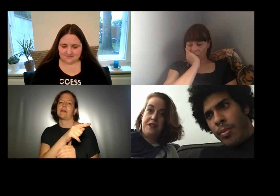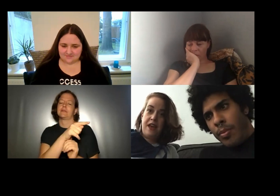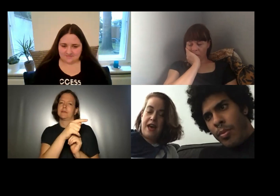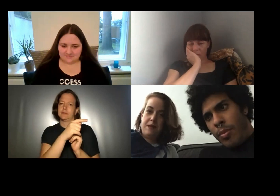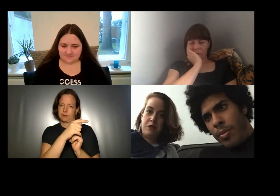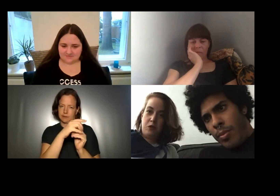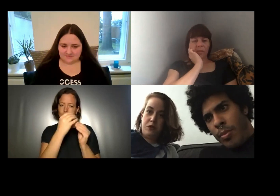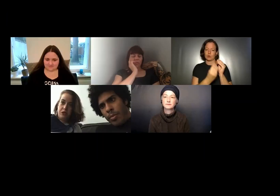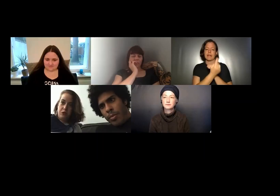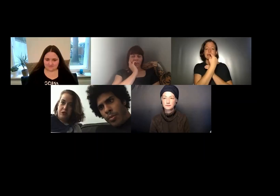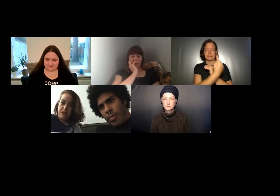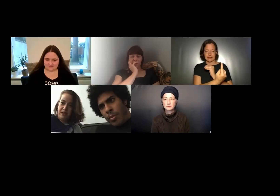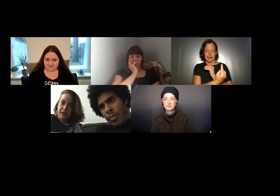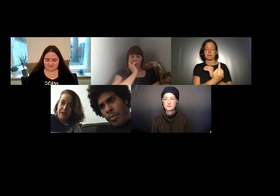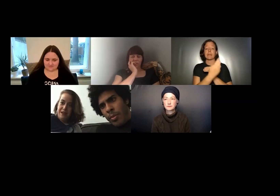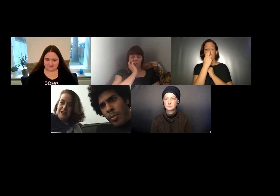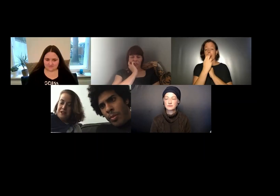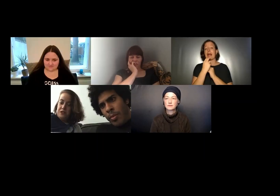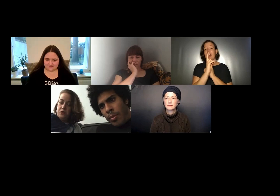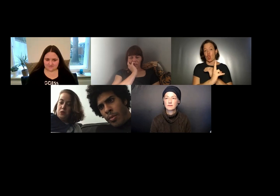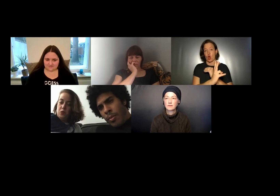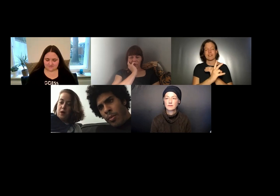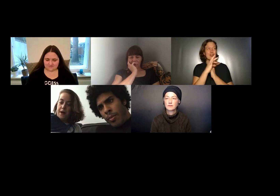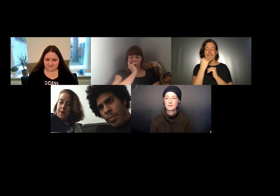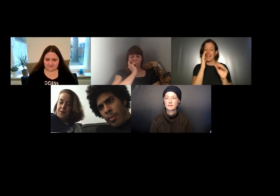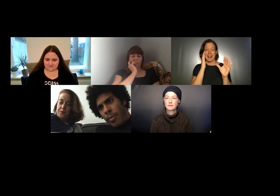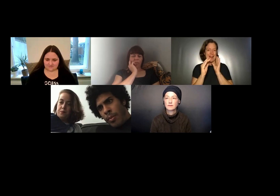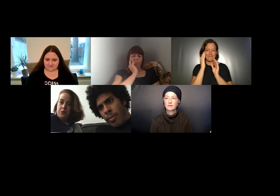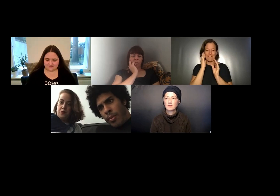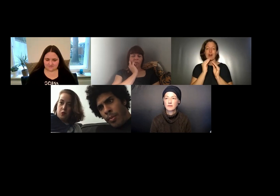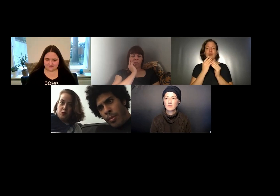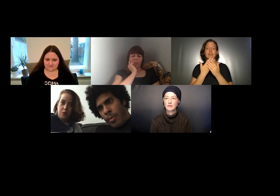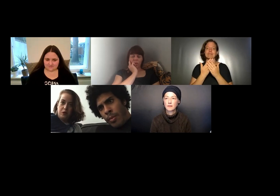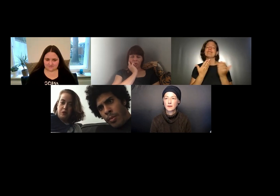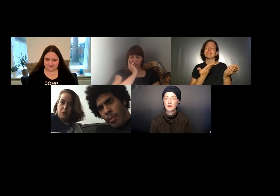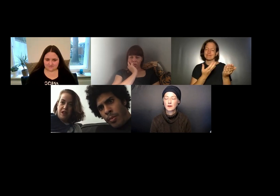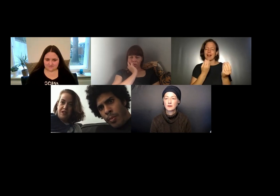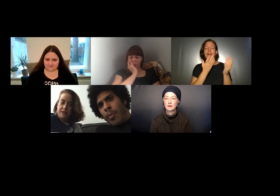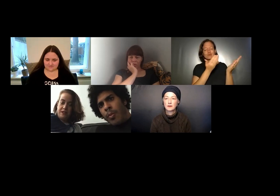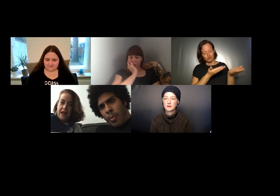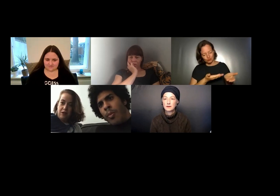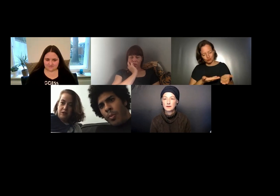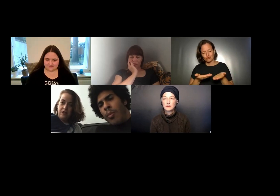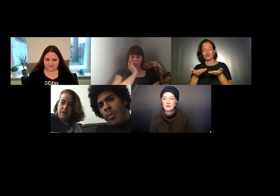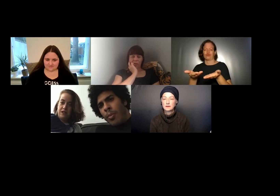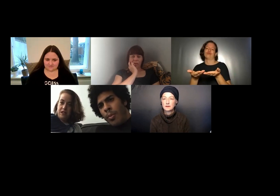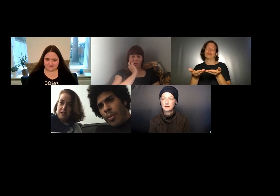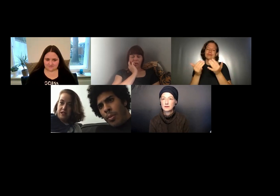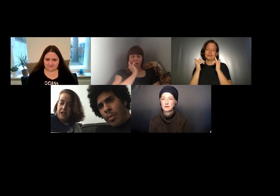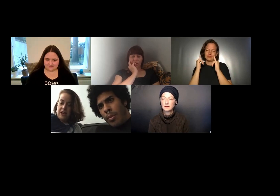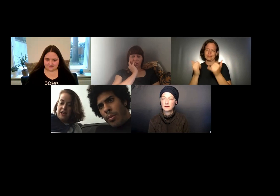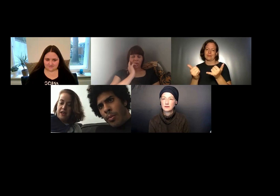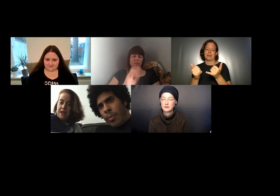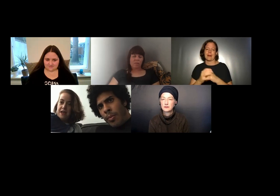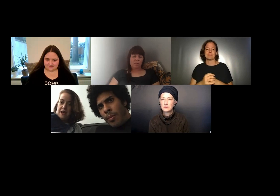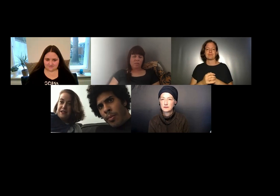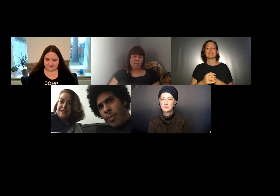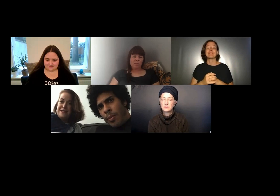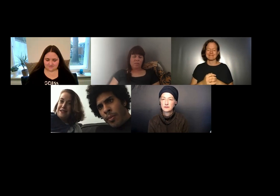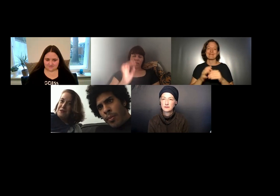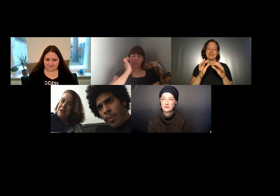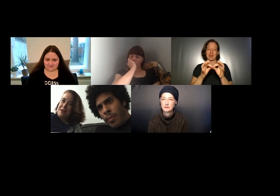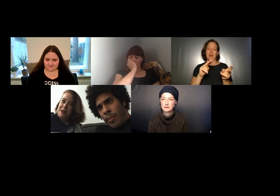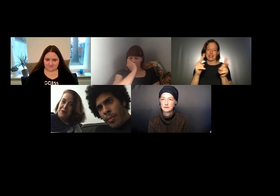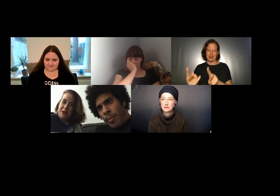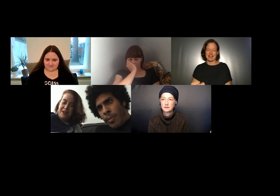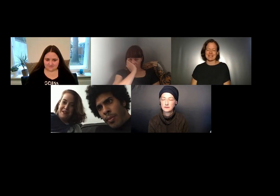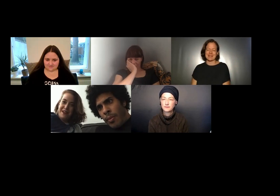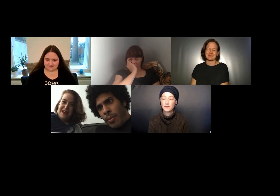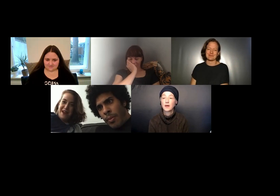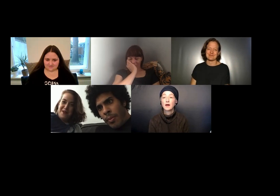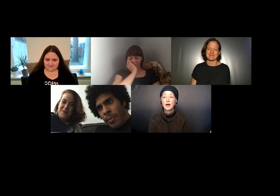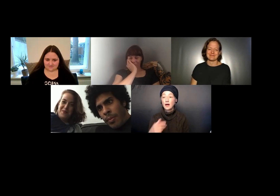who actually haven't had much opportunity to perform or to try things out artistically. This is Nina speaking, by the way.